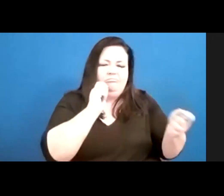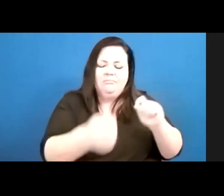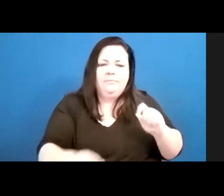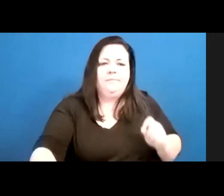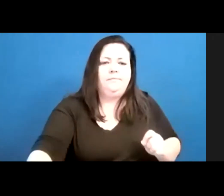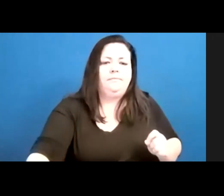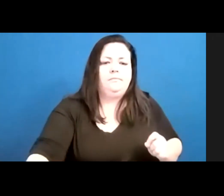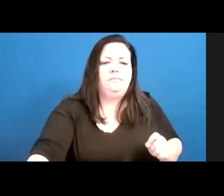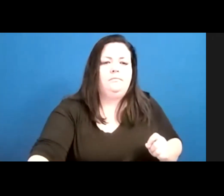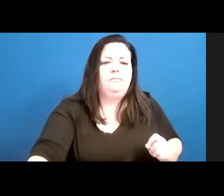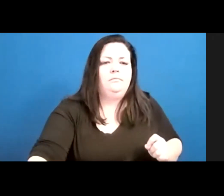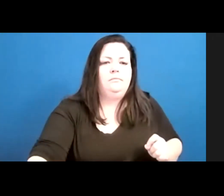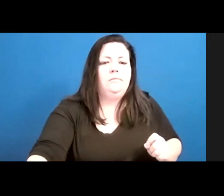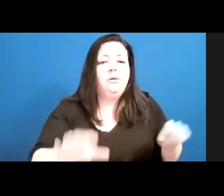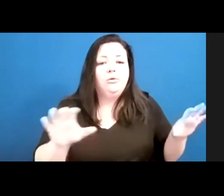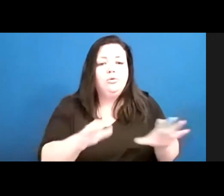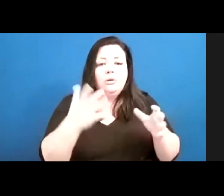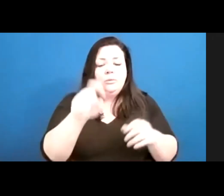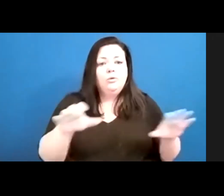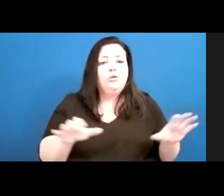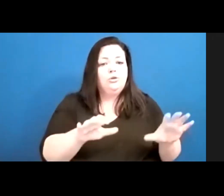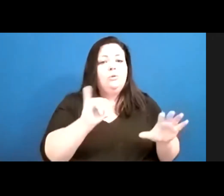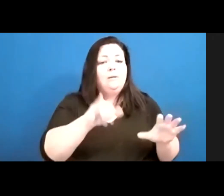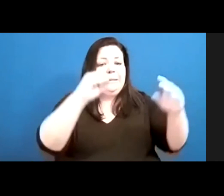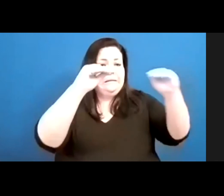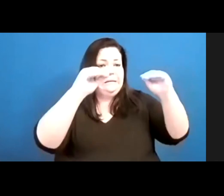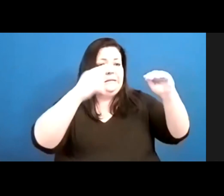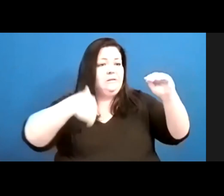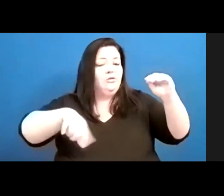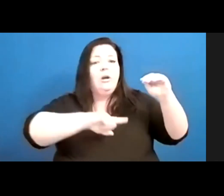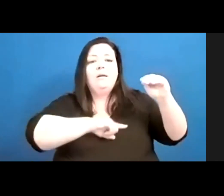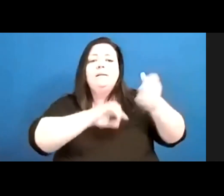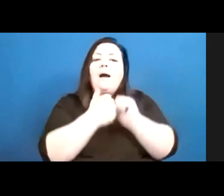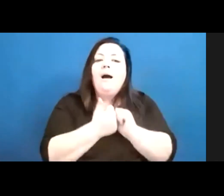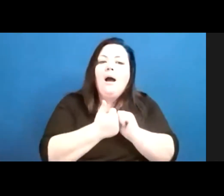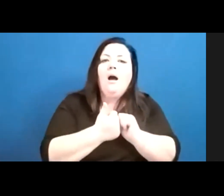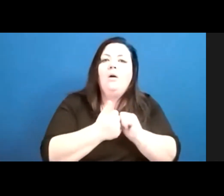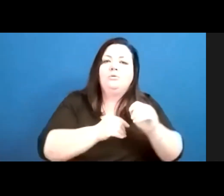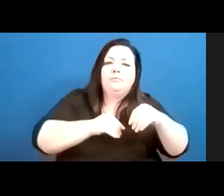what they do, which is teach the rest of us/ how to move with such natural gravity./